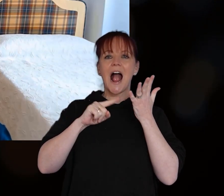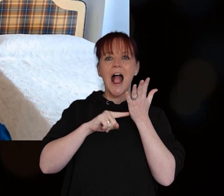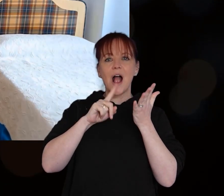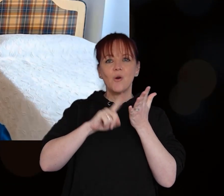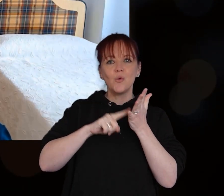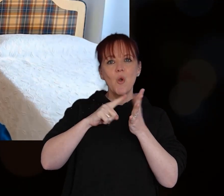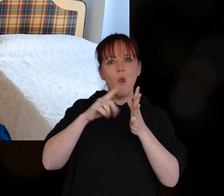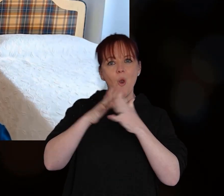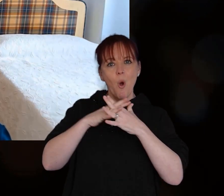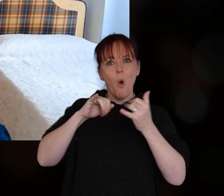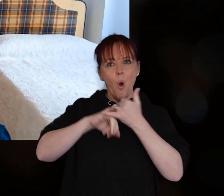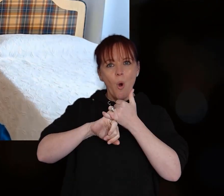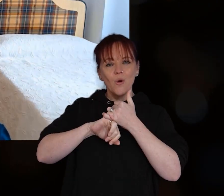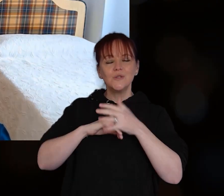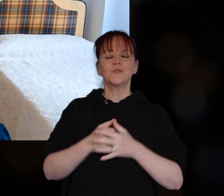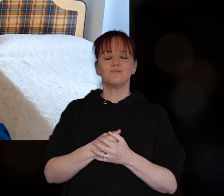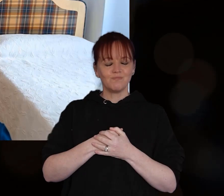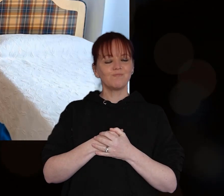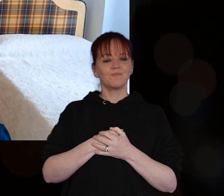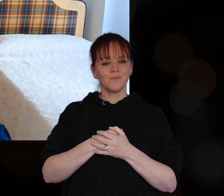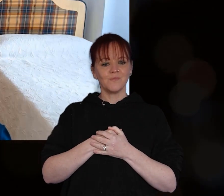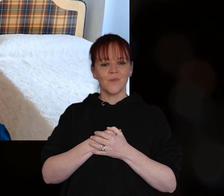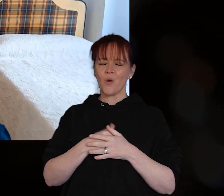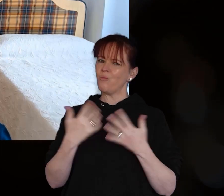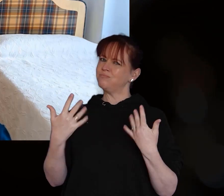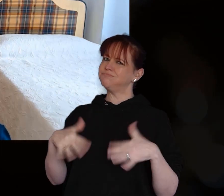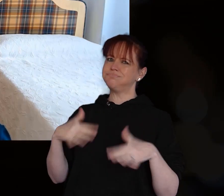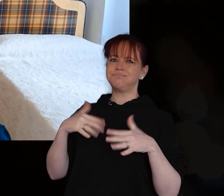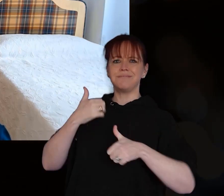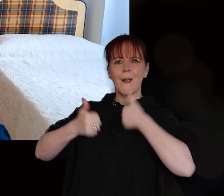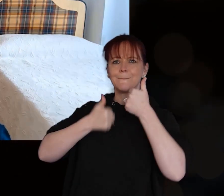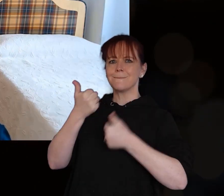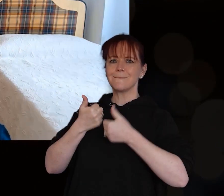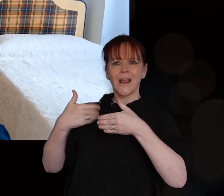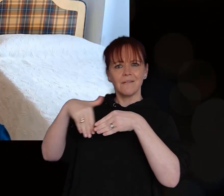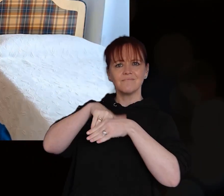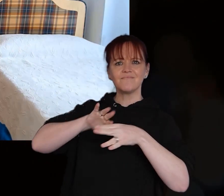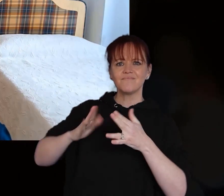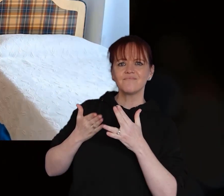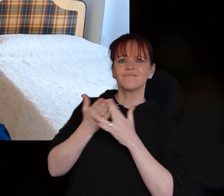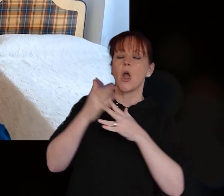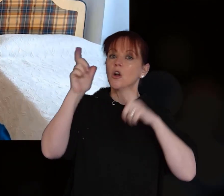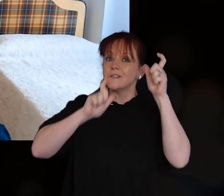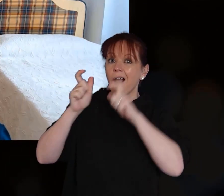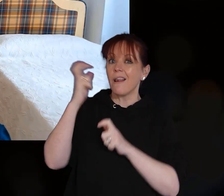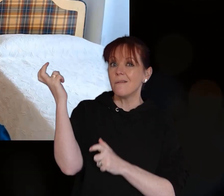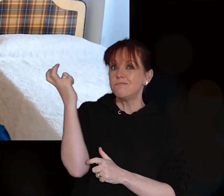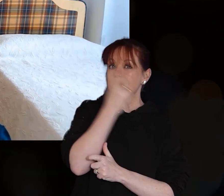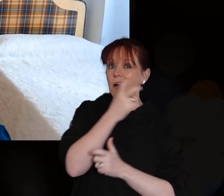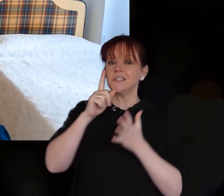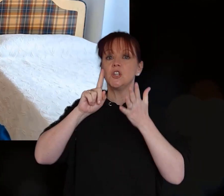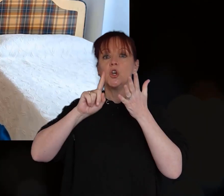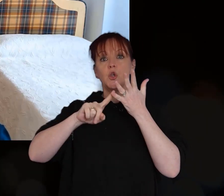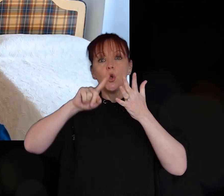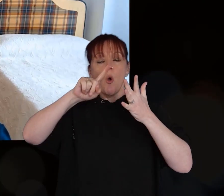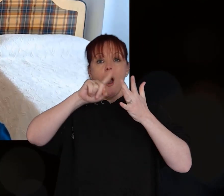Outlaws does a lot by default, from colourblindness to UI clarity, from audio visualisations to Nix assists.